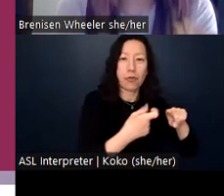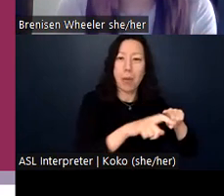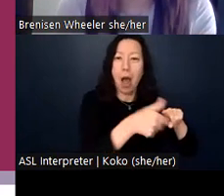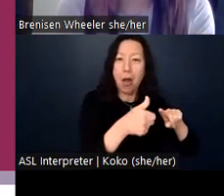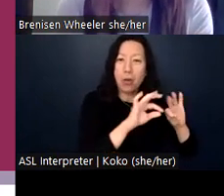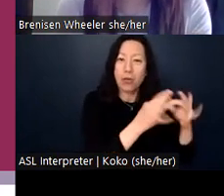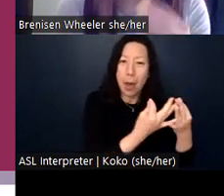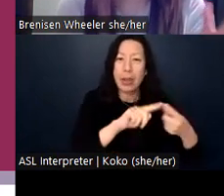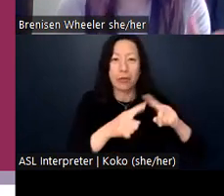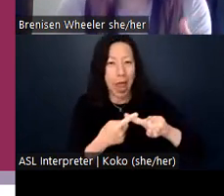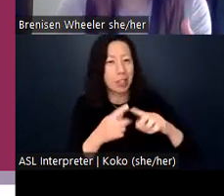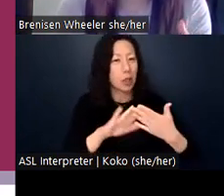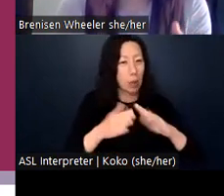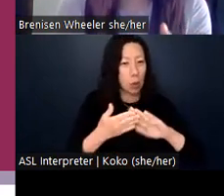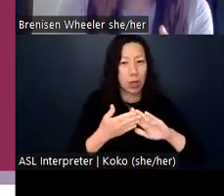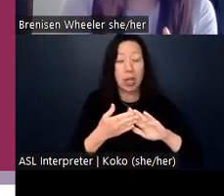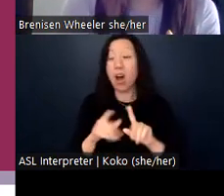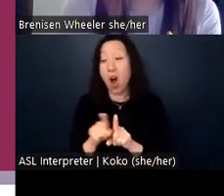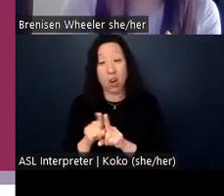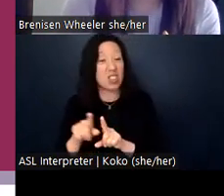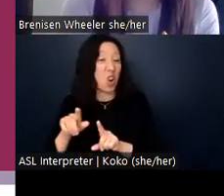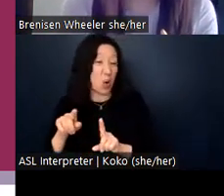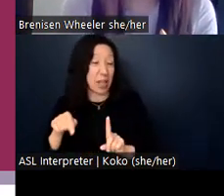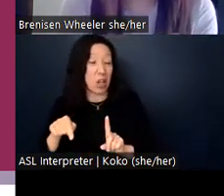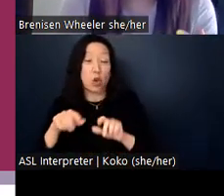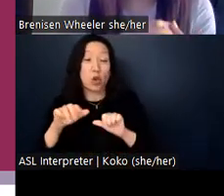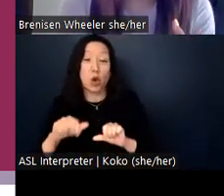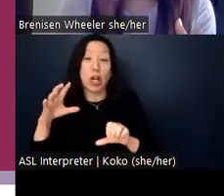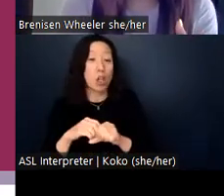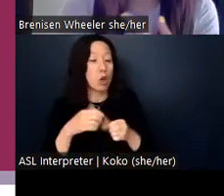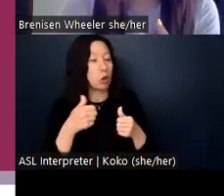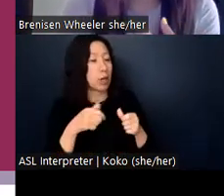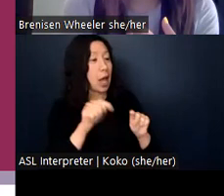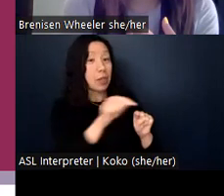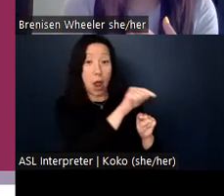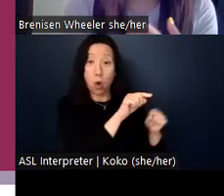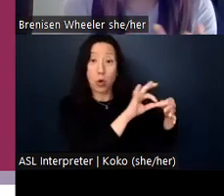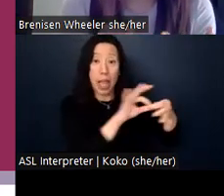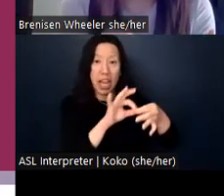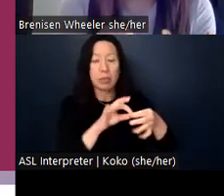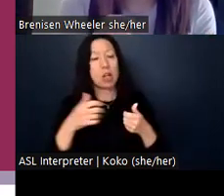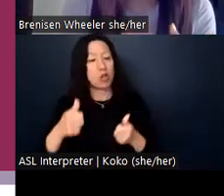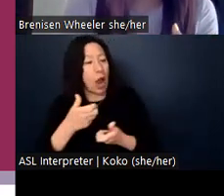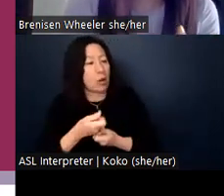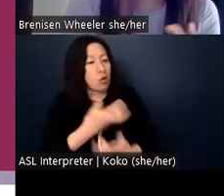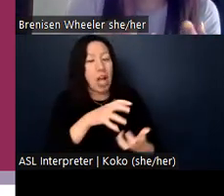to damage that person's, relationships with others. 12:49:03 So people who are socially abusive might attempt to make the survivor look bad,